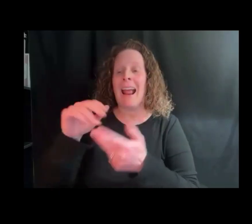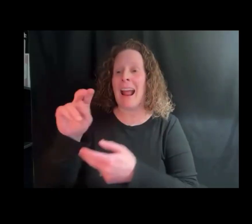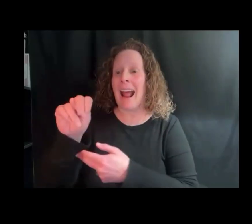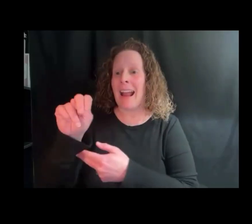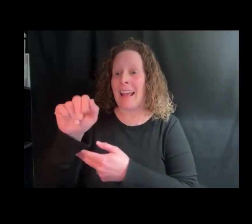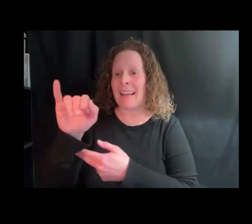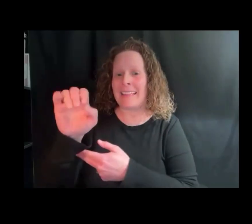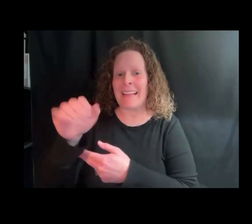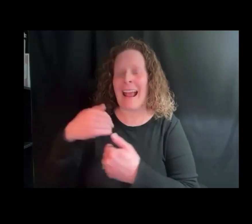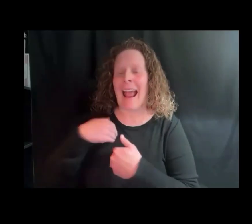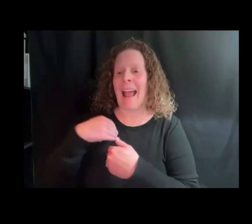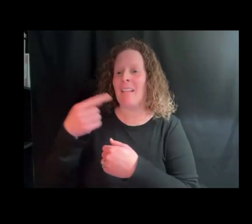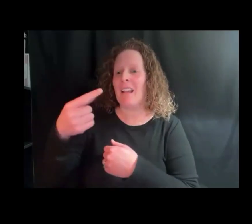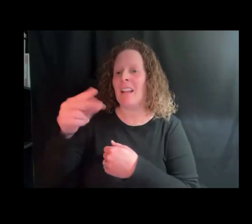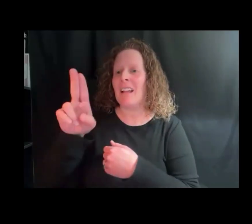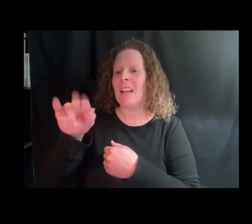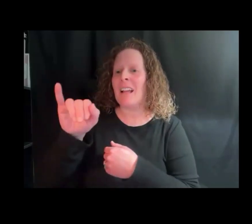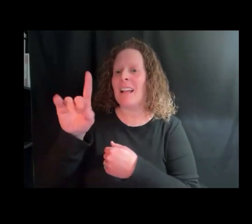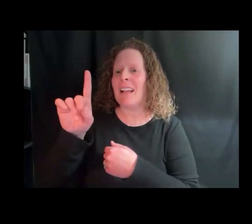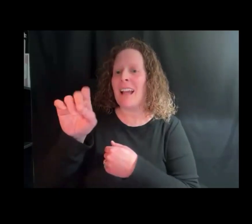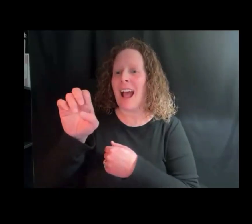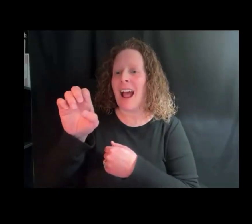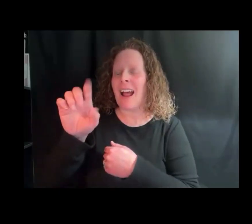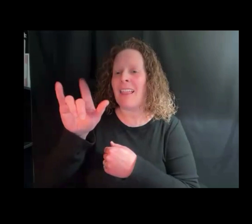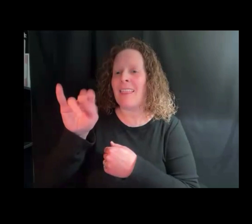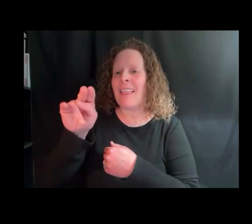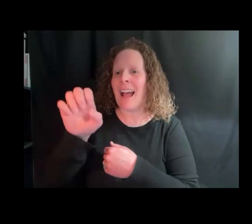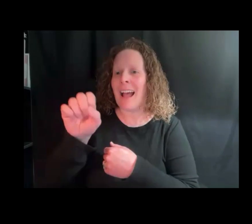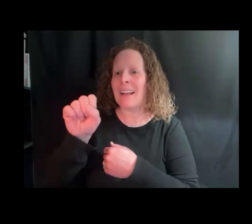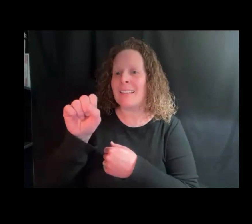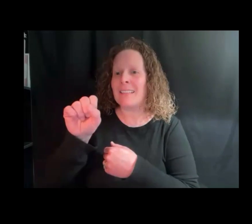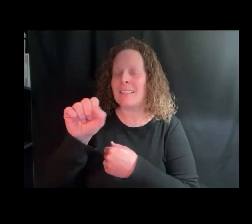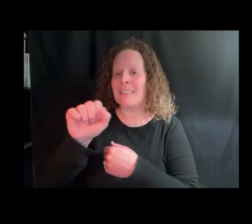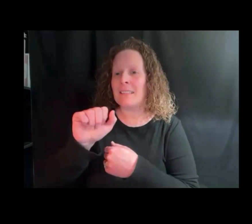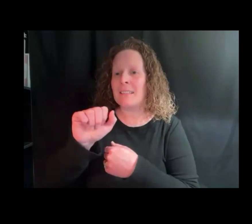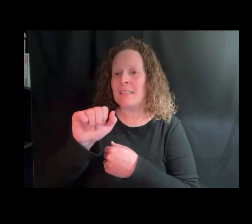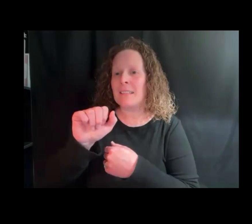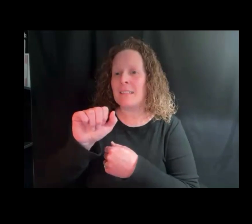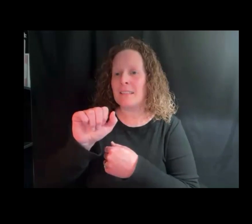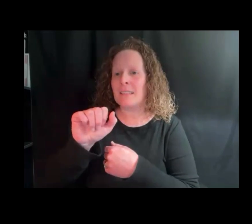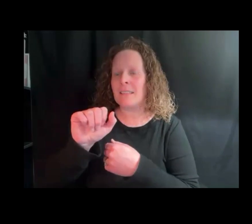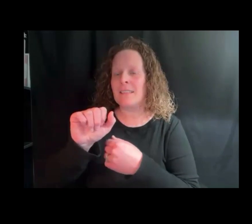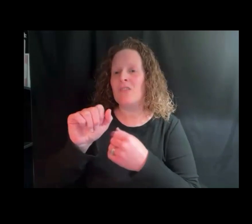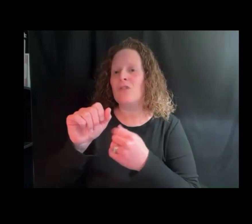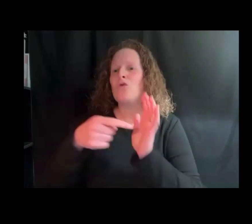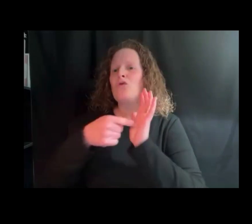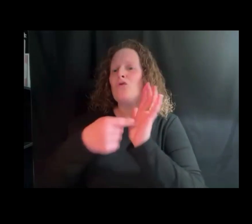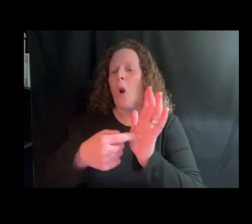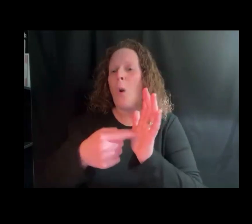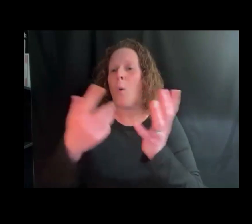ethics and the guidelines the National